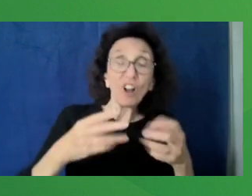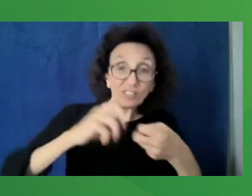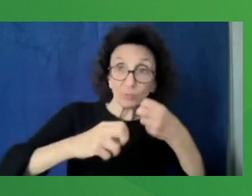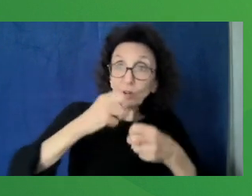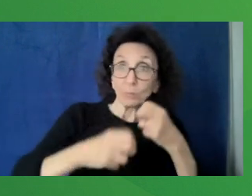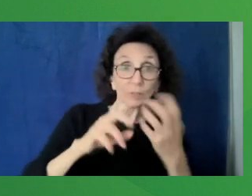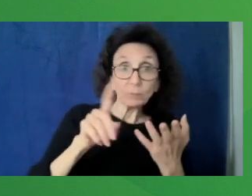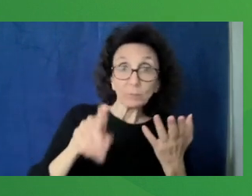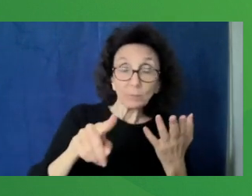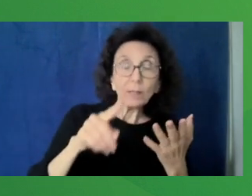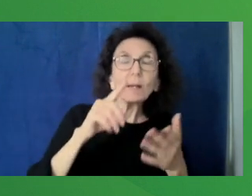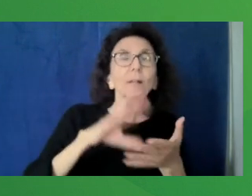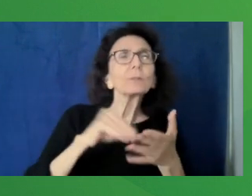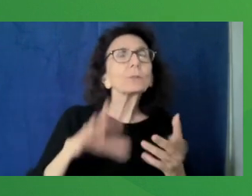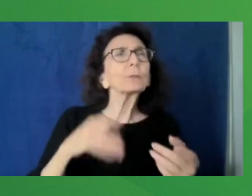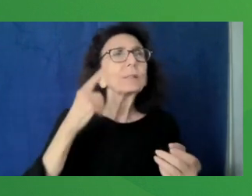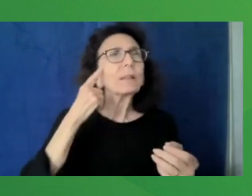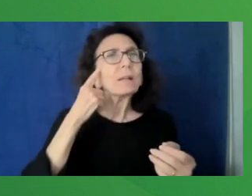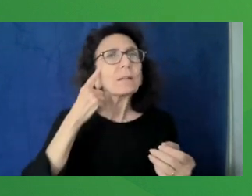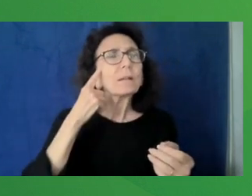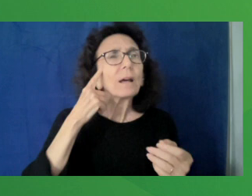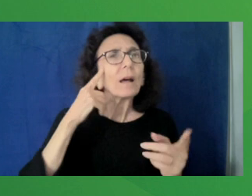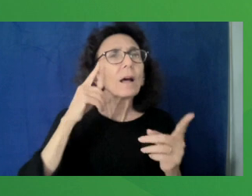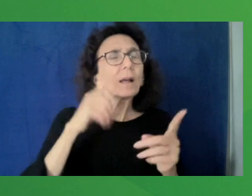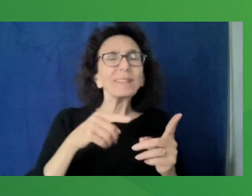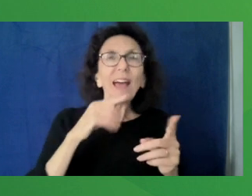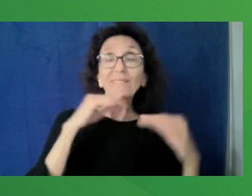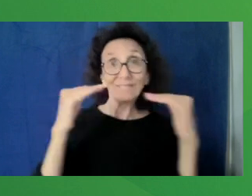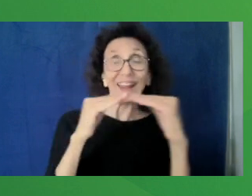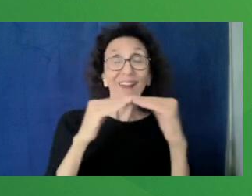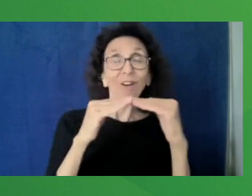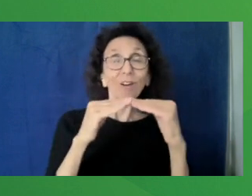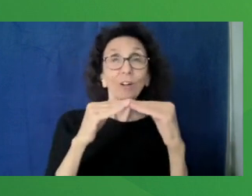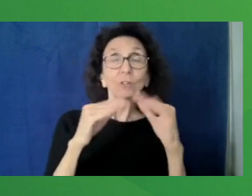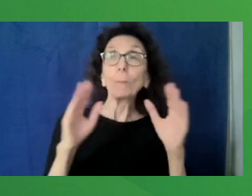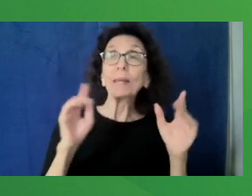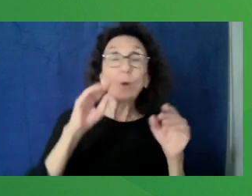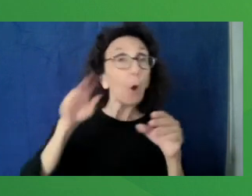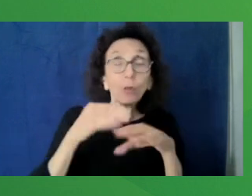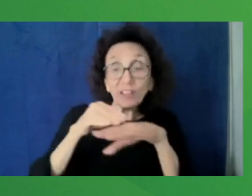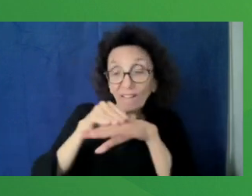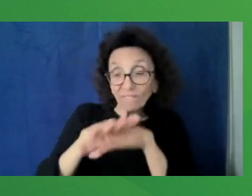thinking about whether those impacts are unjust, are they affecting some people more than others?